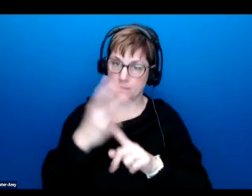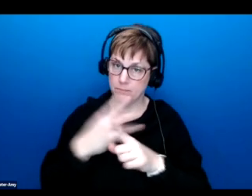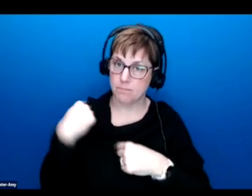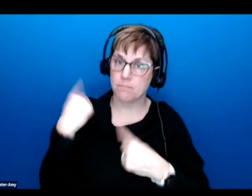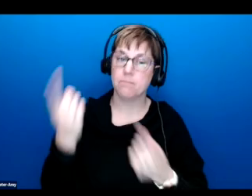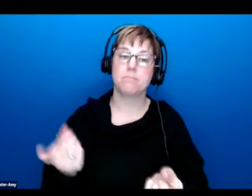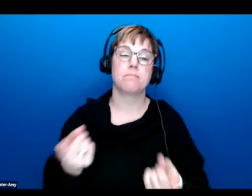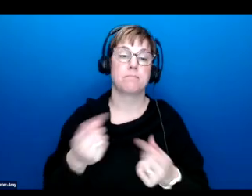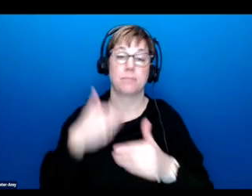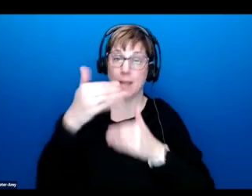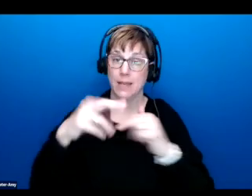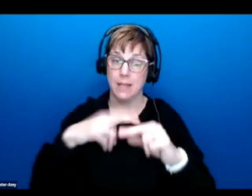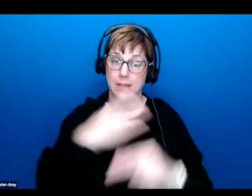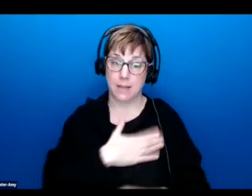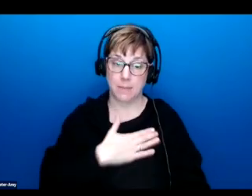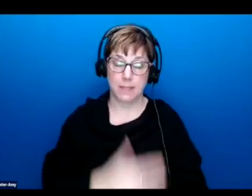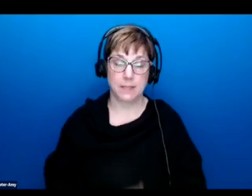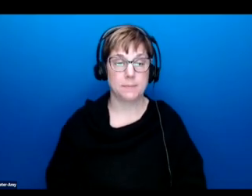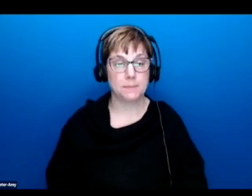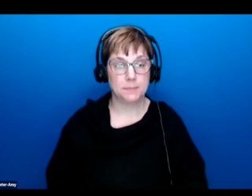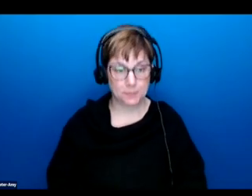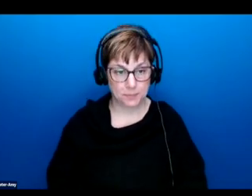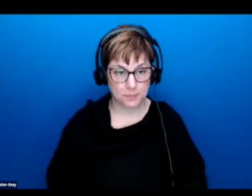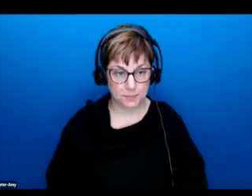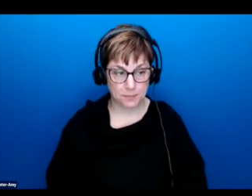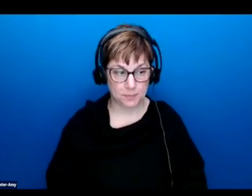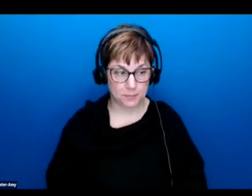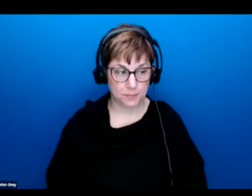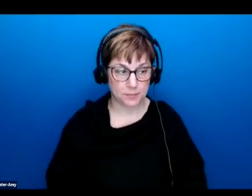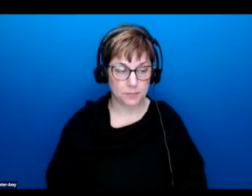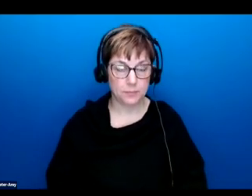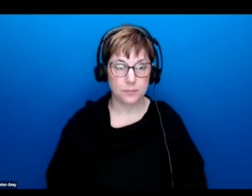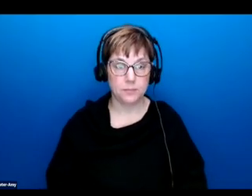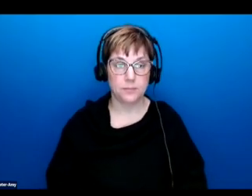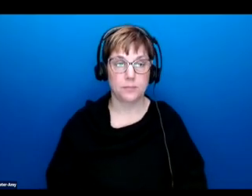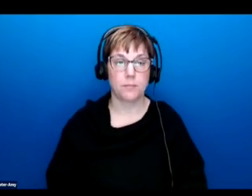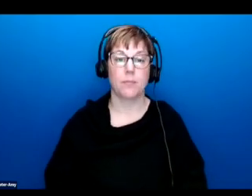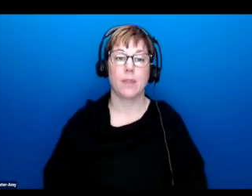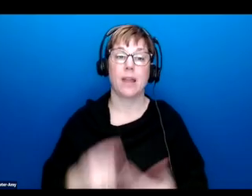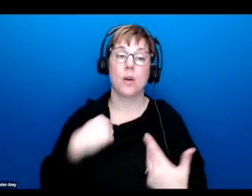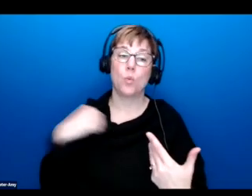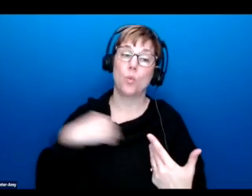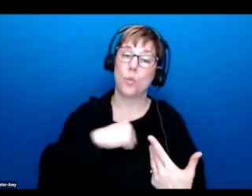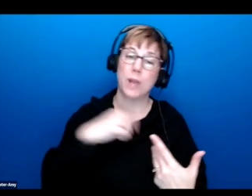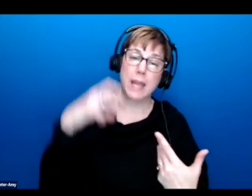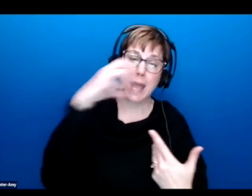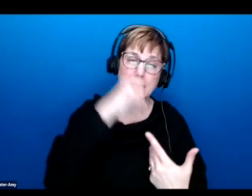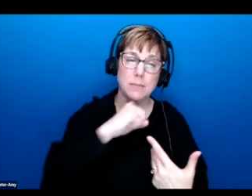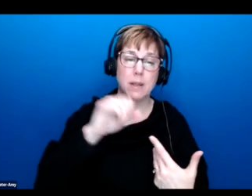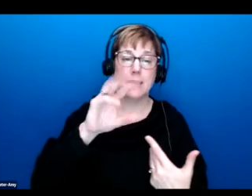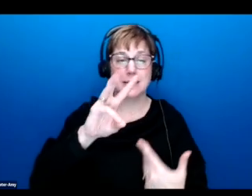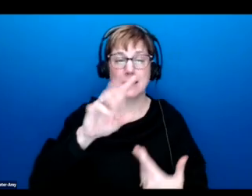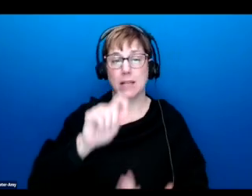Next slide, please. We estimate that about 6.8% of